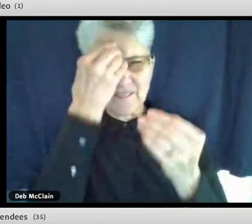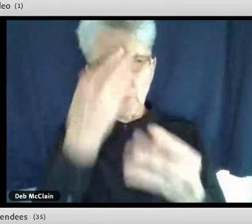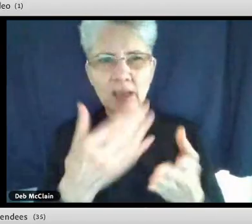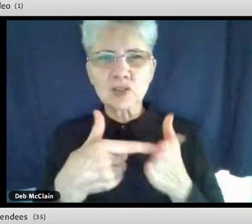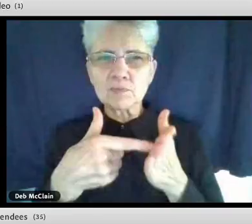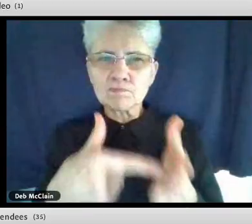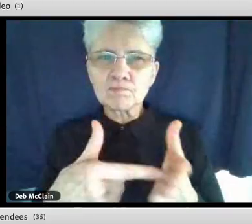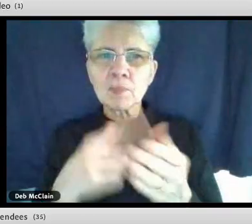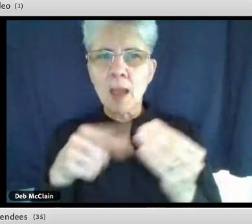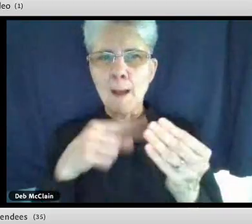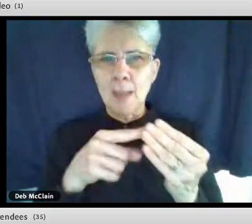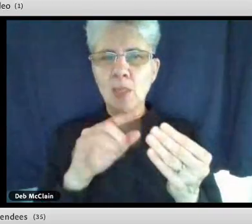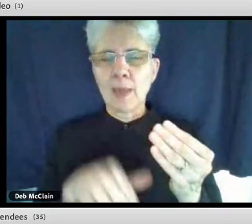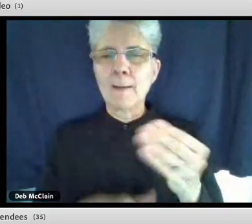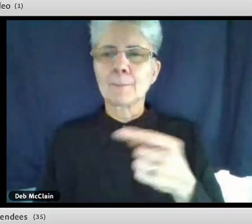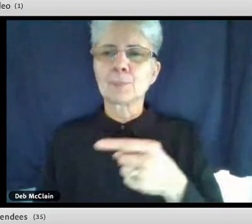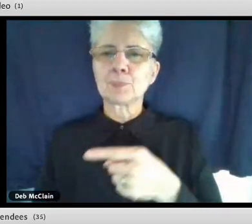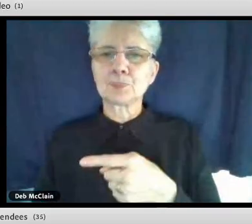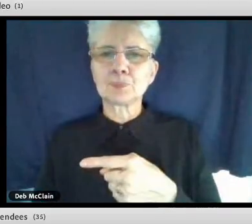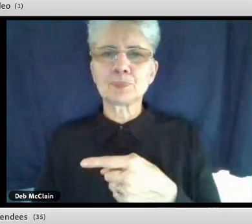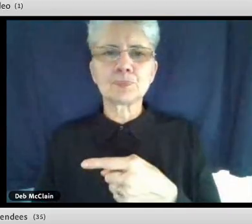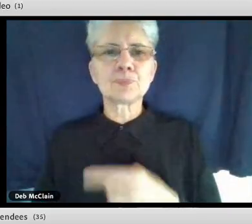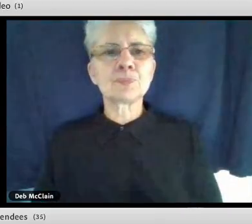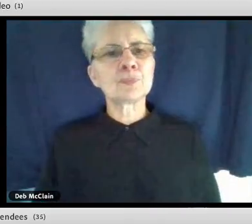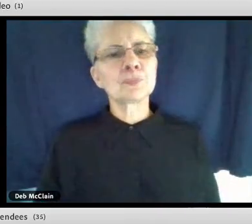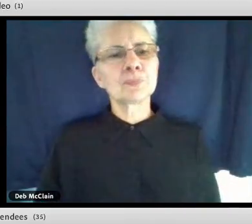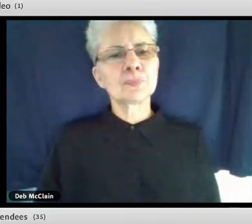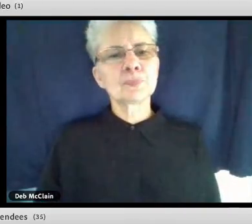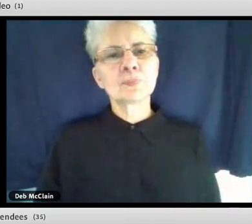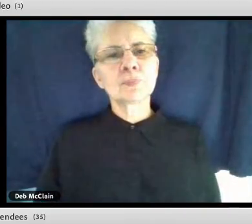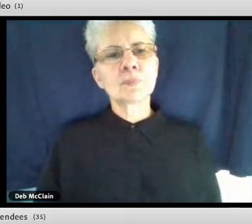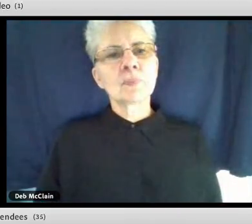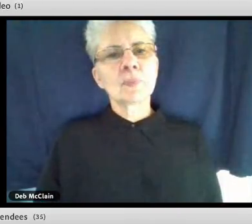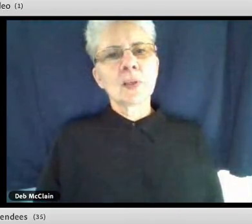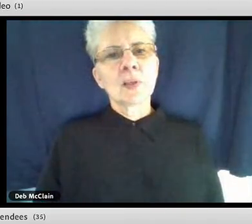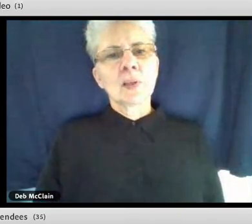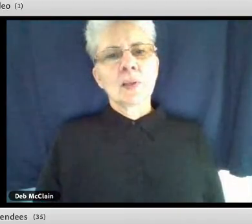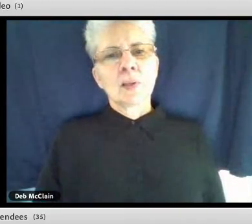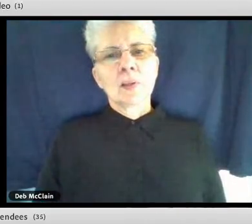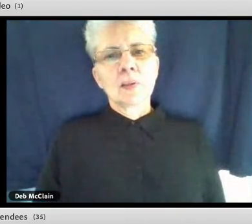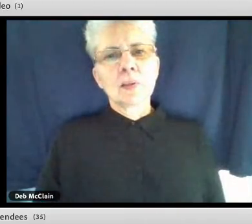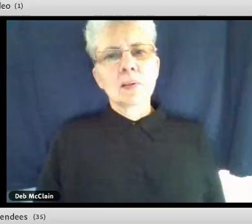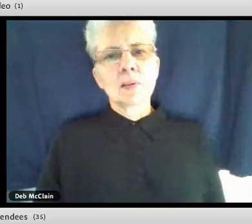"We're here for you," but also, "Here's information about it,"